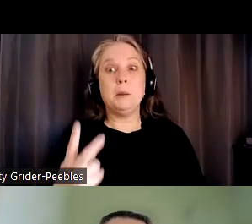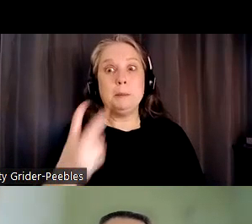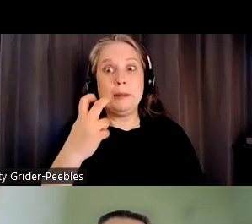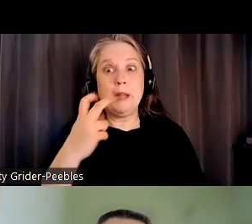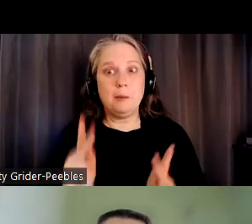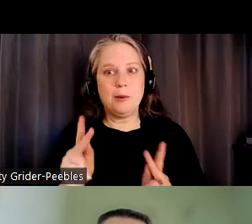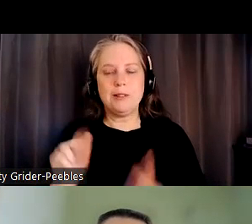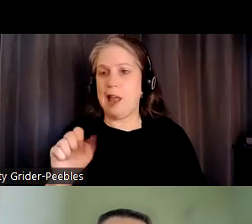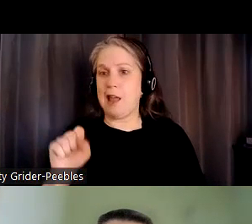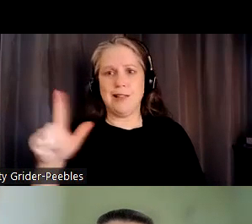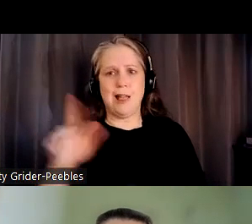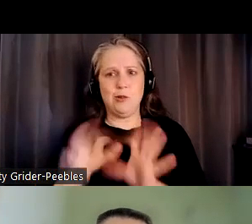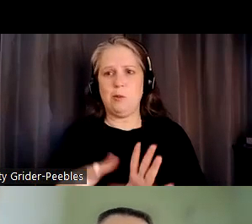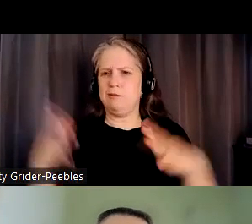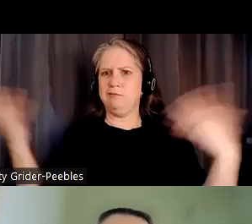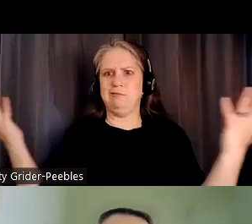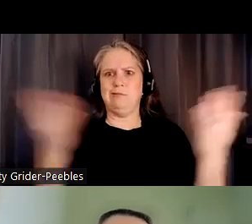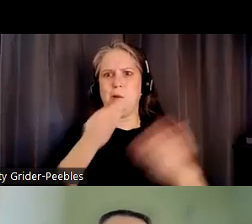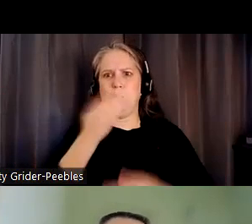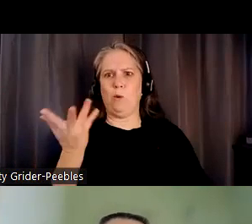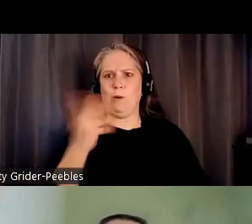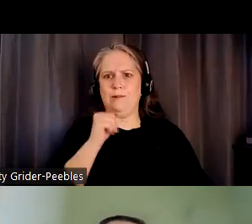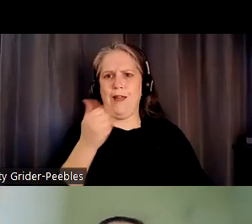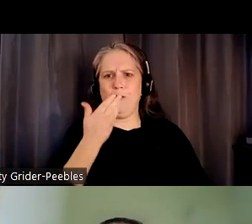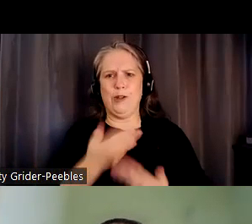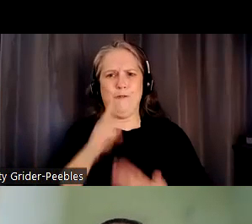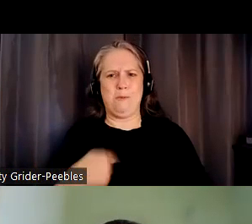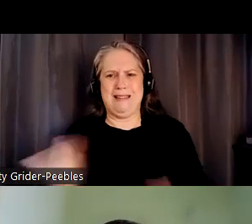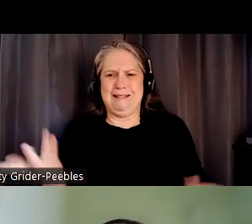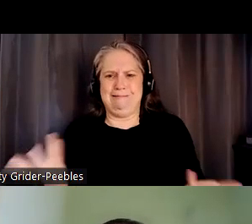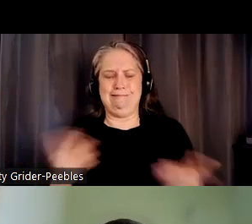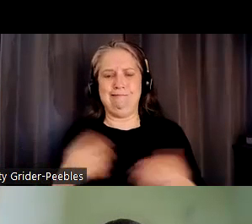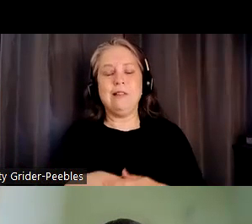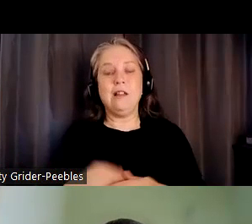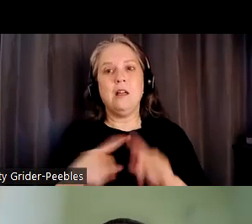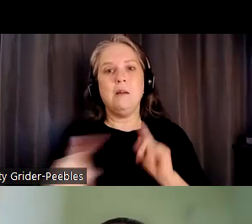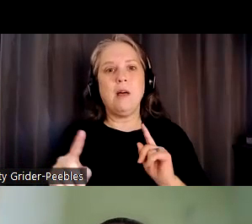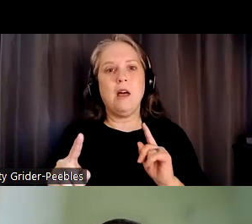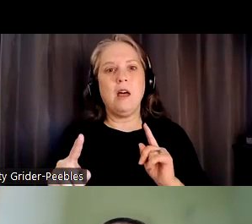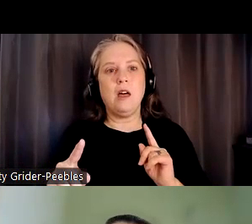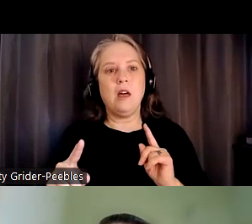does me no good on screen, but accessible interfaces that work with my